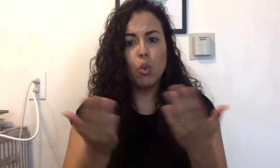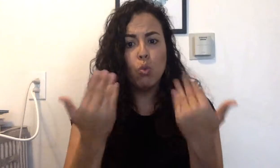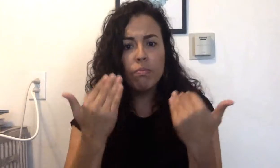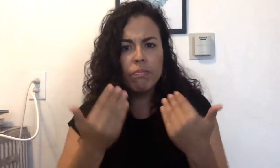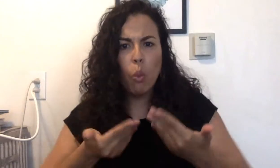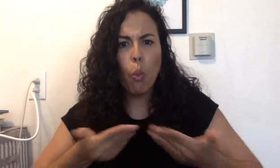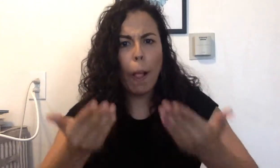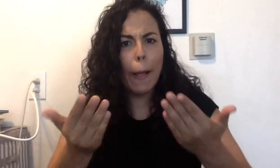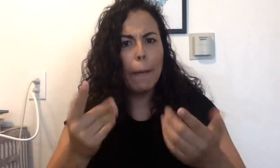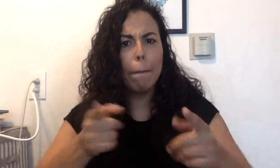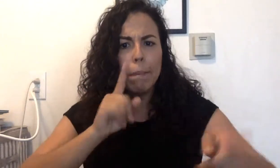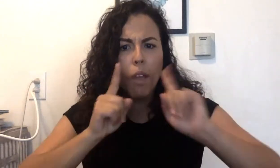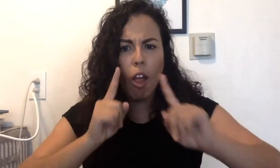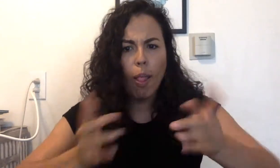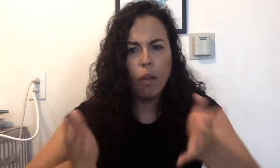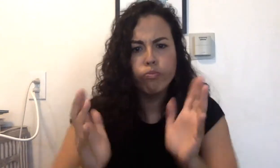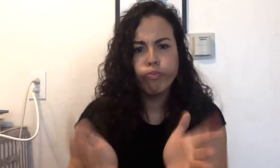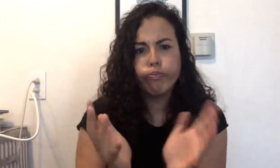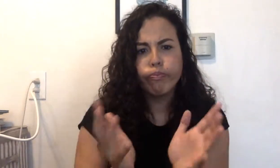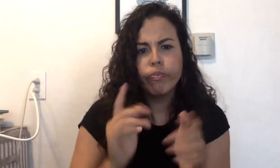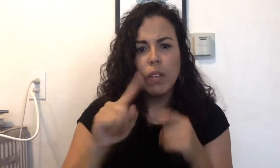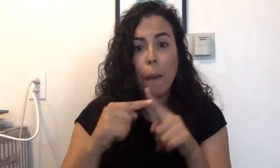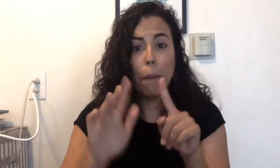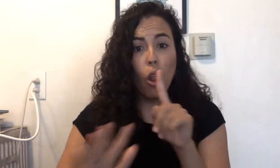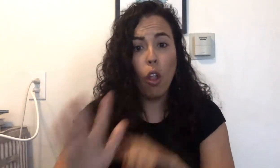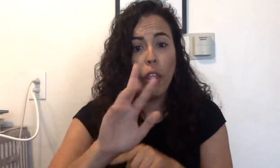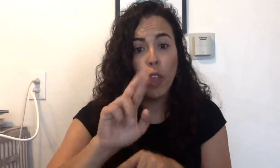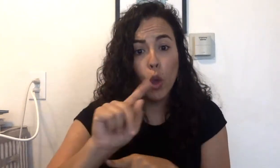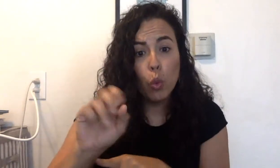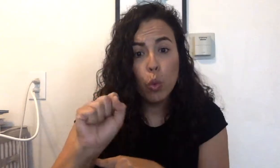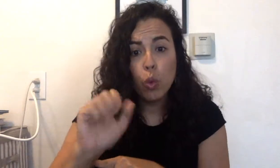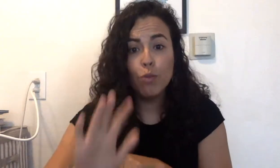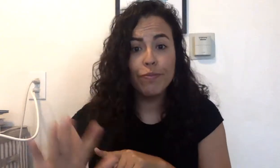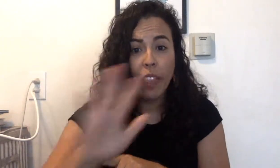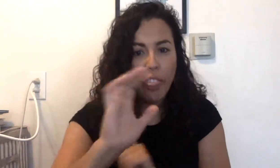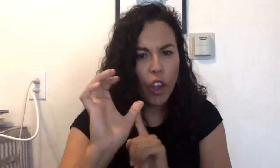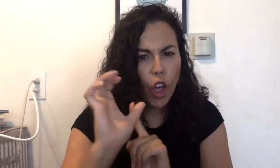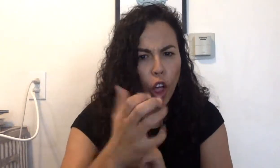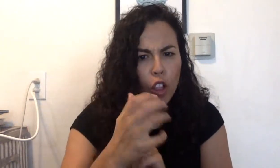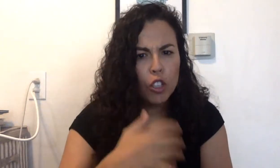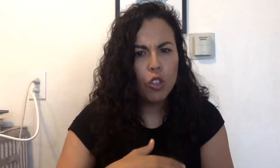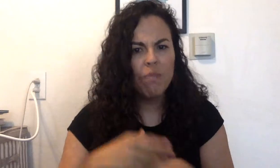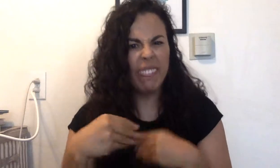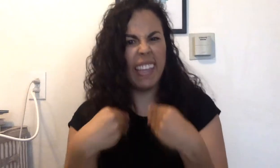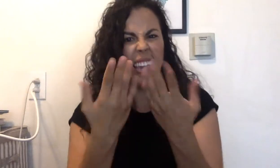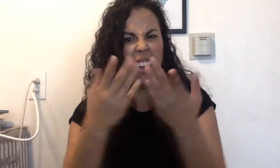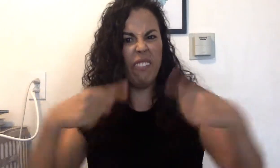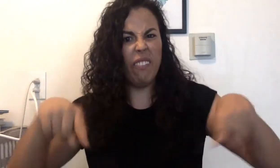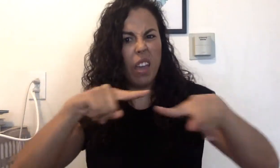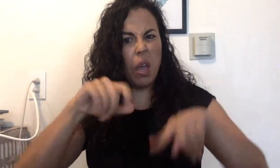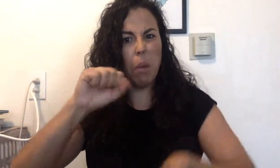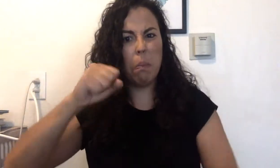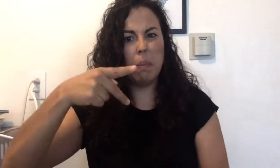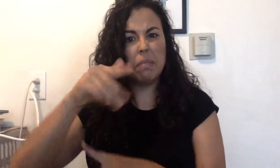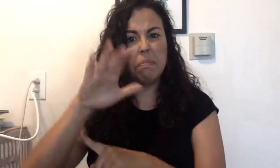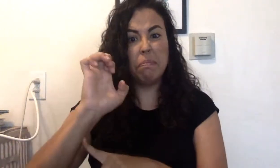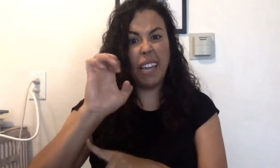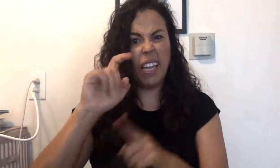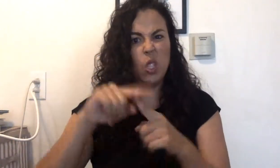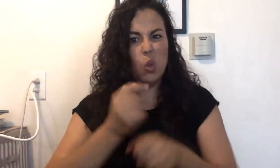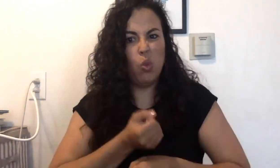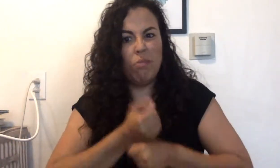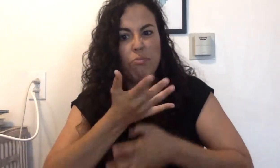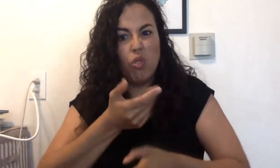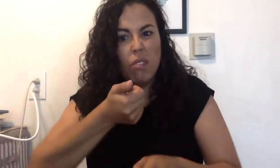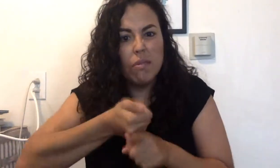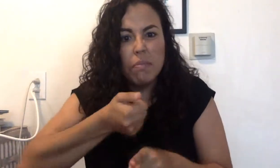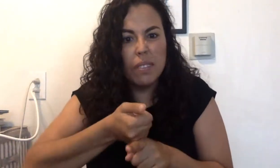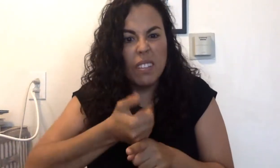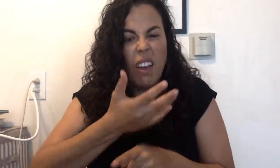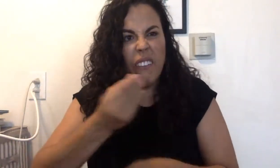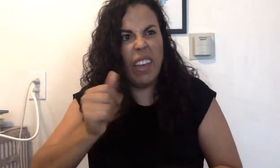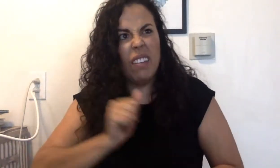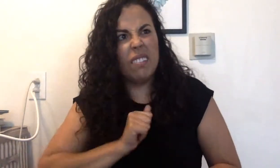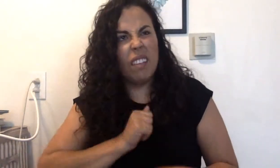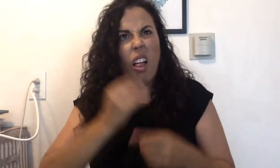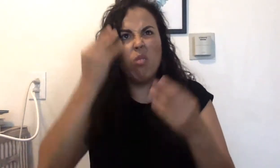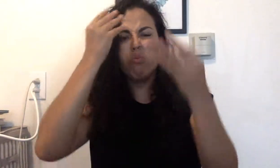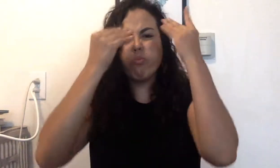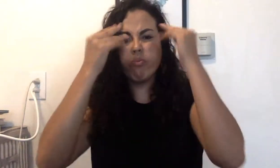To welcome dialogue and talk about their roots, their culture, to give them the space to express themselves and self reflect,